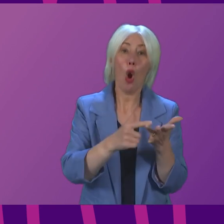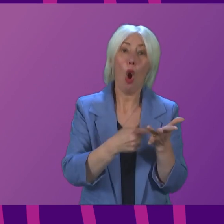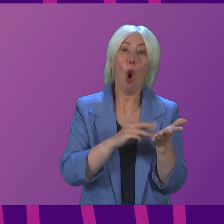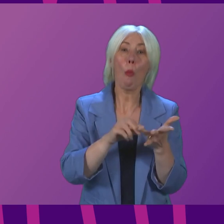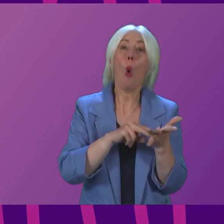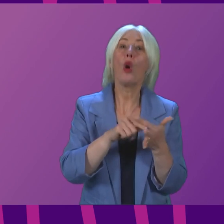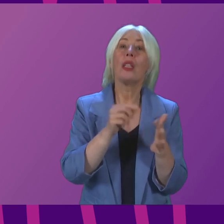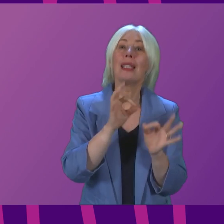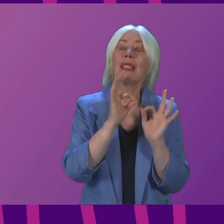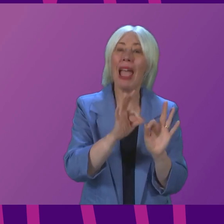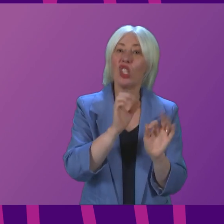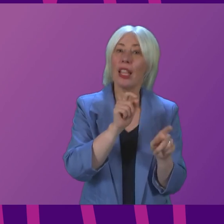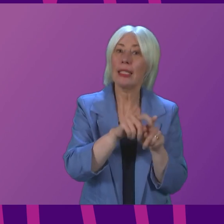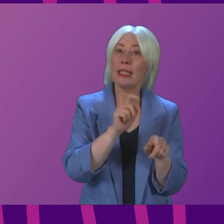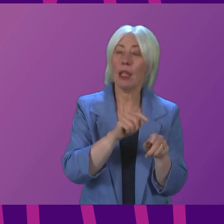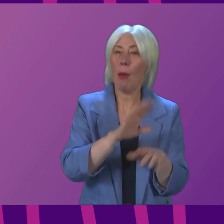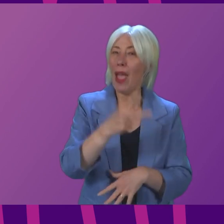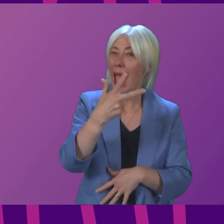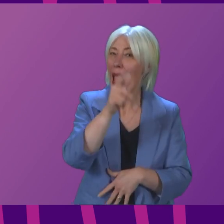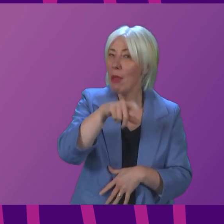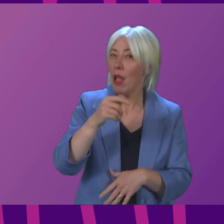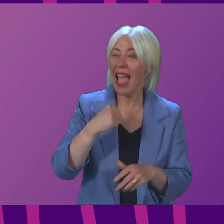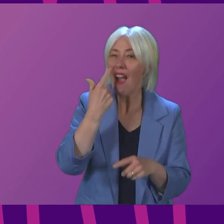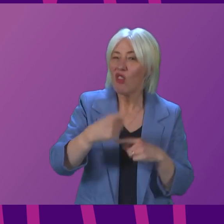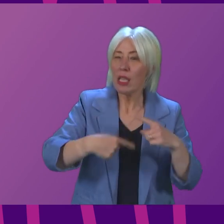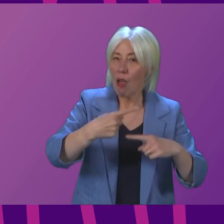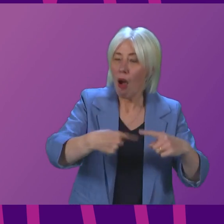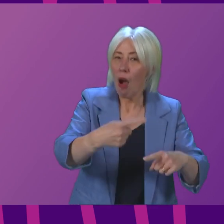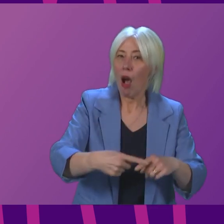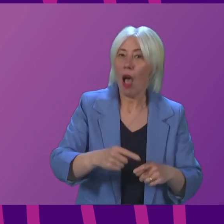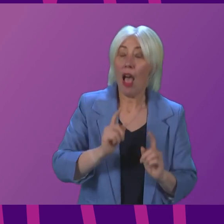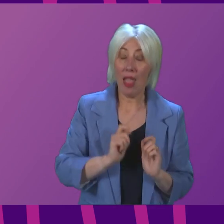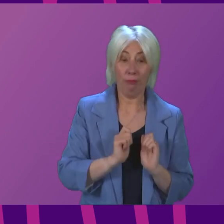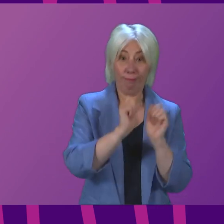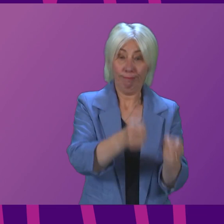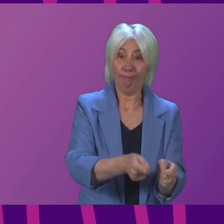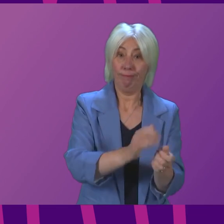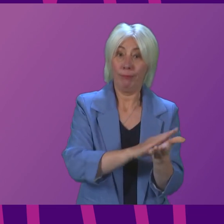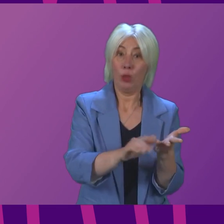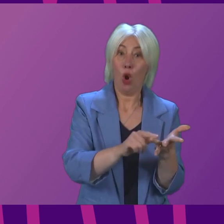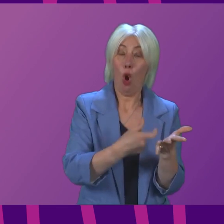The number of young people who were prescribed hormones was even smaller than that.